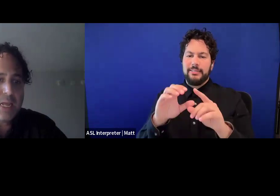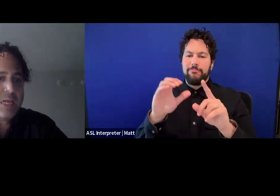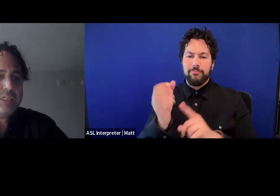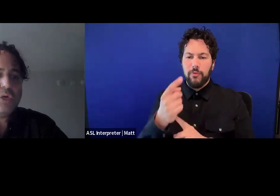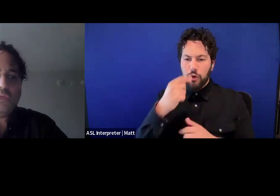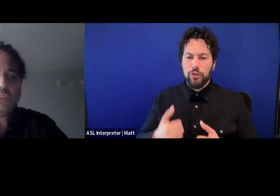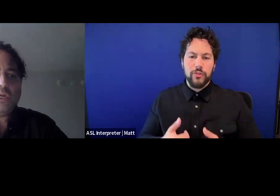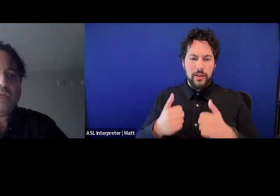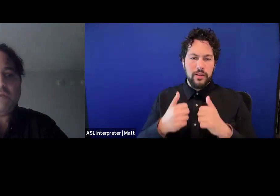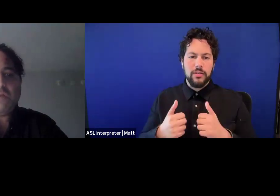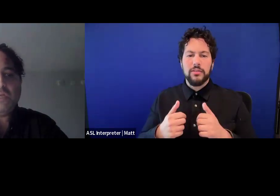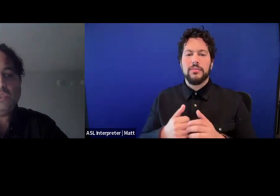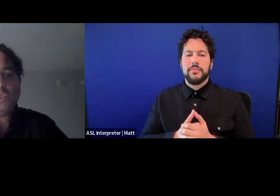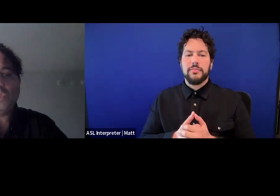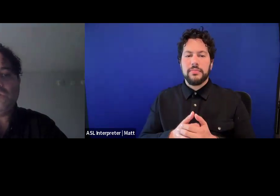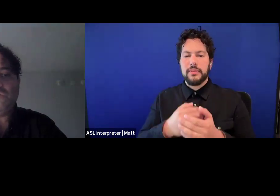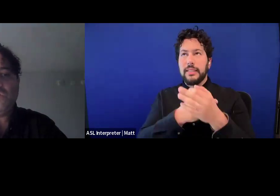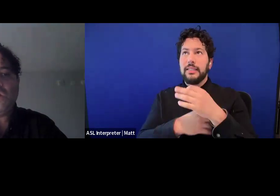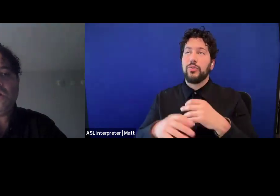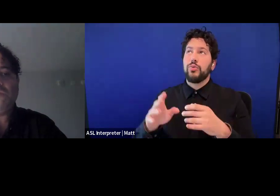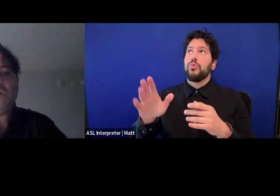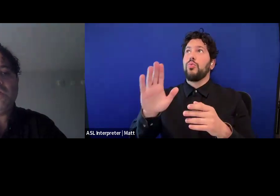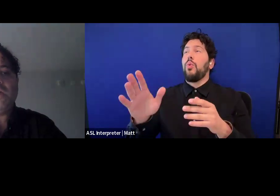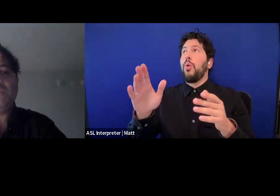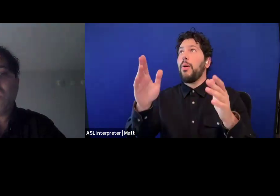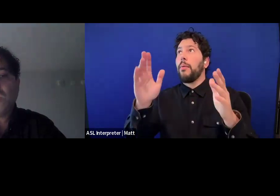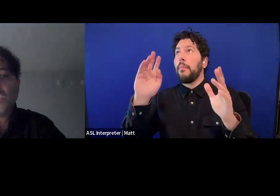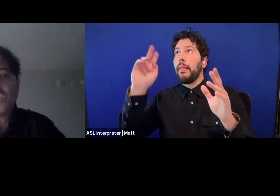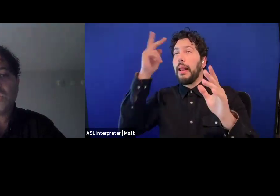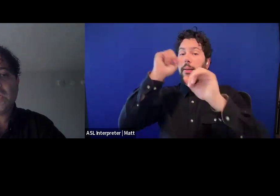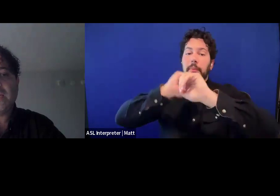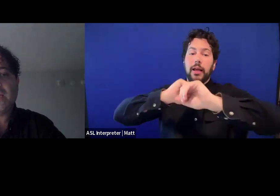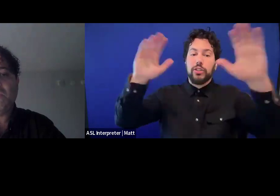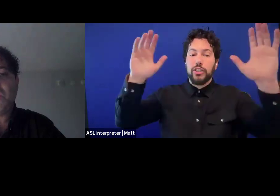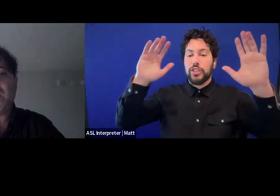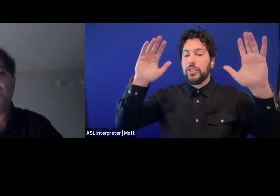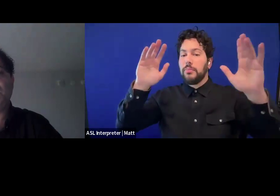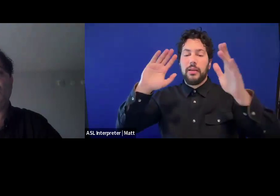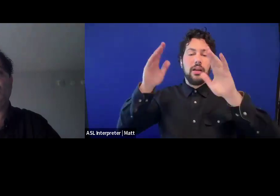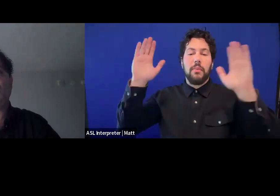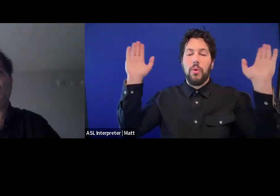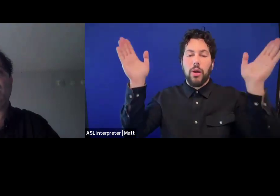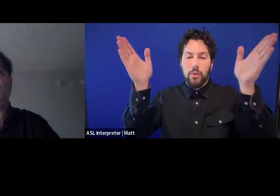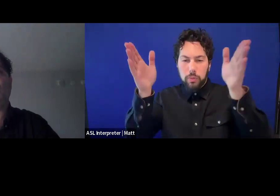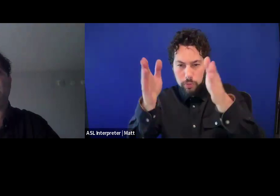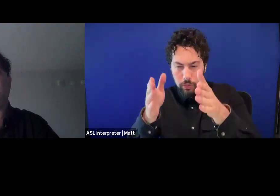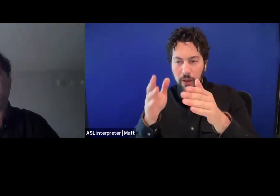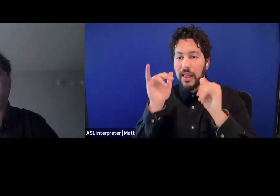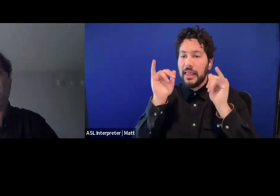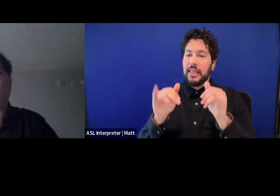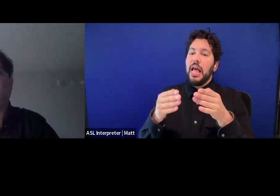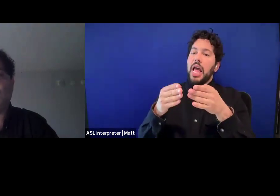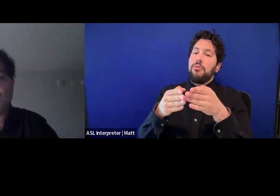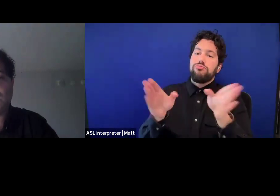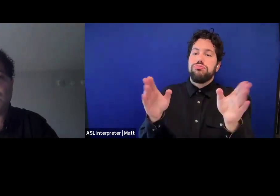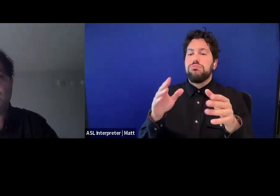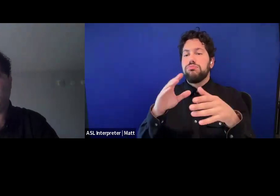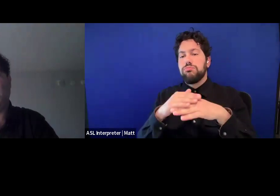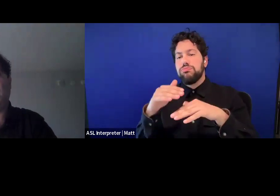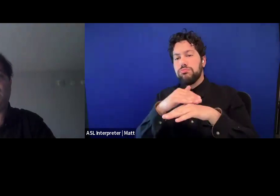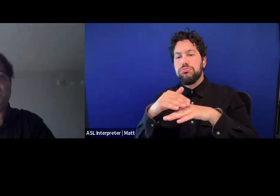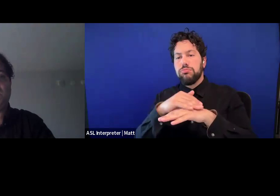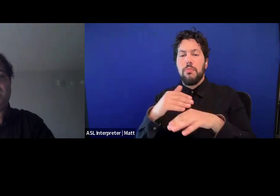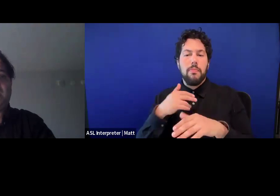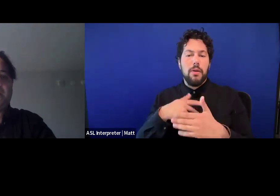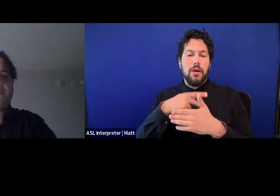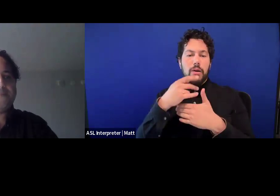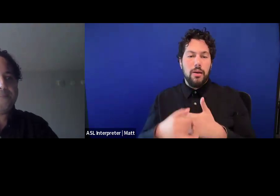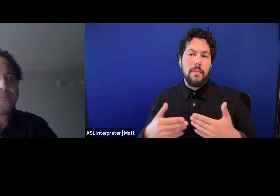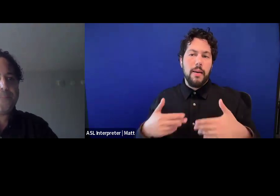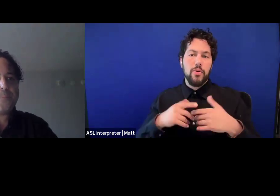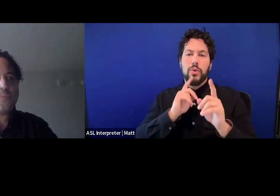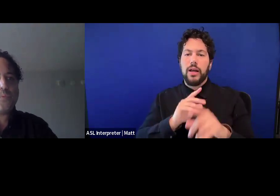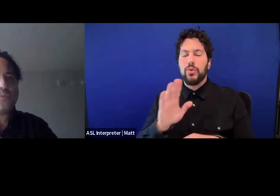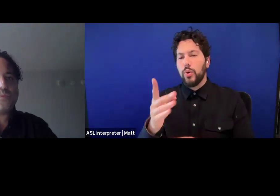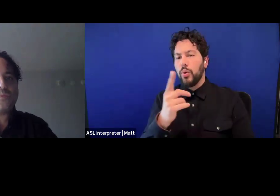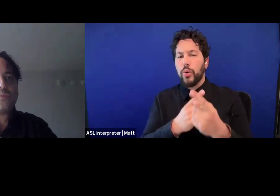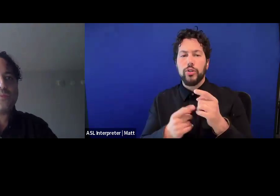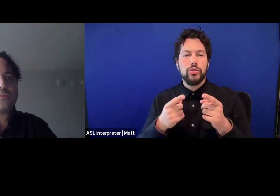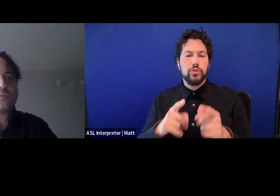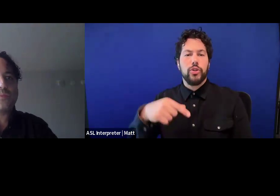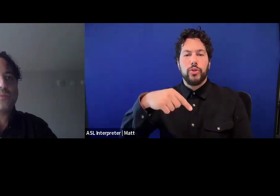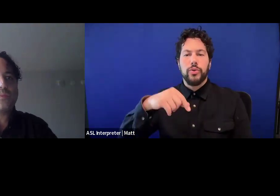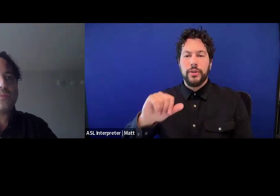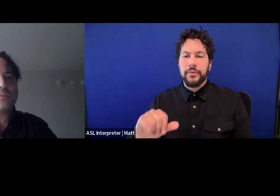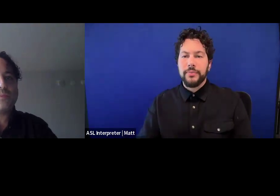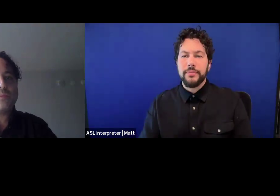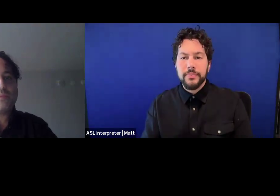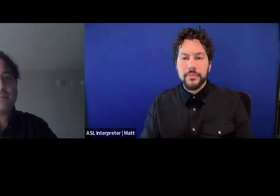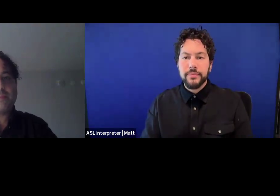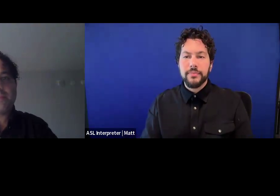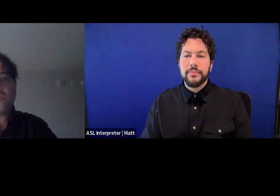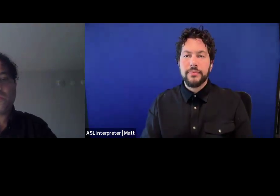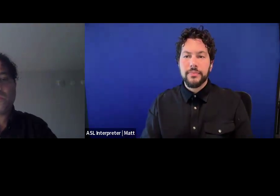So these are like a very short overview of my project, and I'm very happy to, I mean, to answer any questions in Q&A.